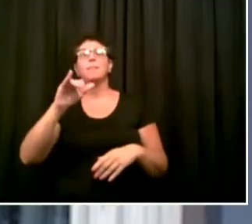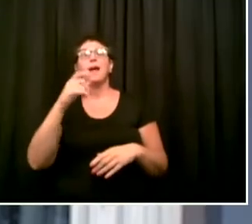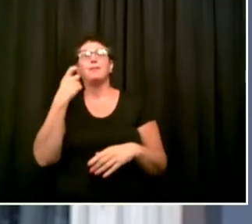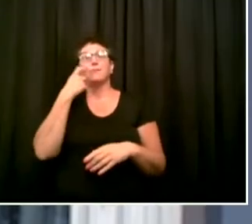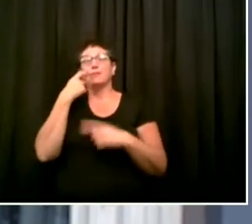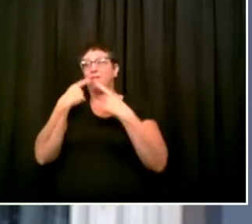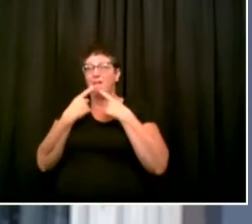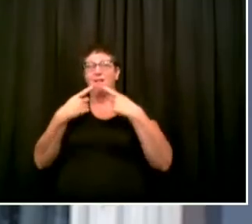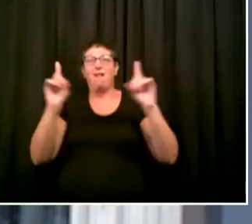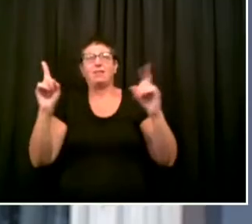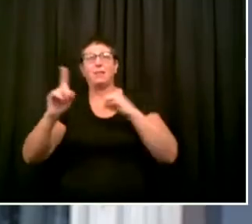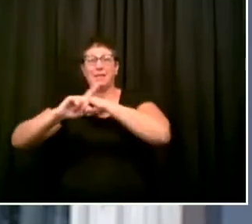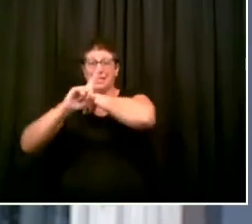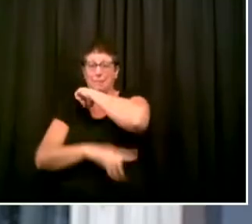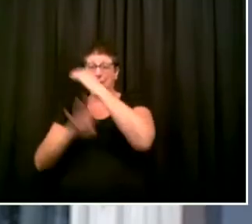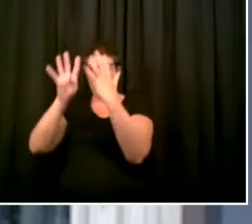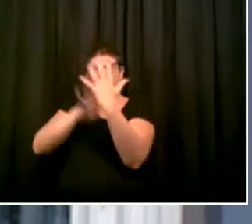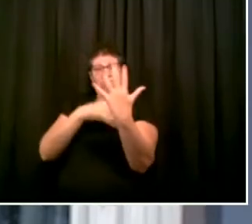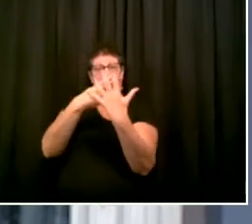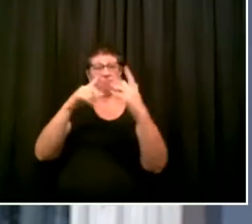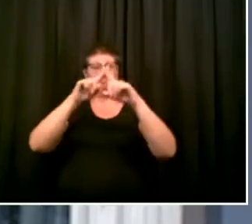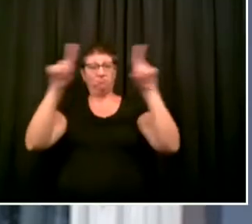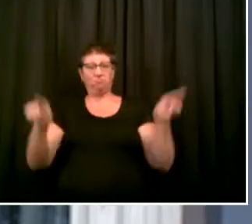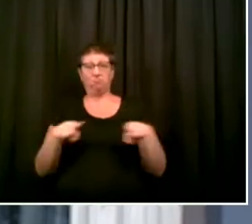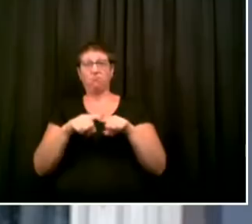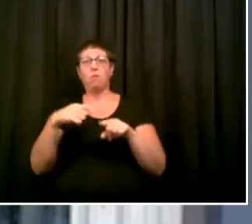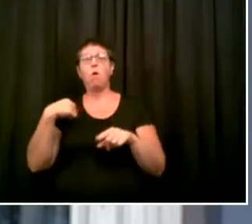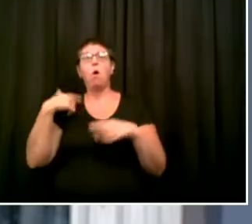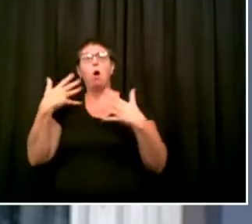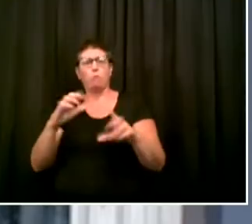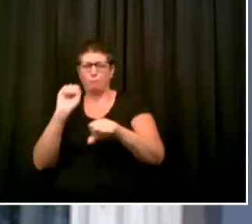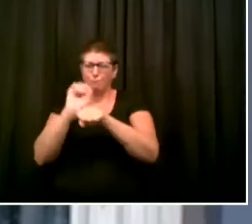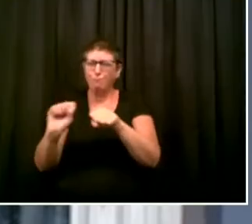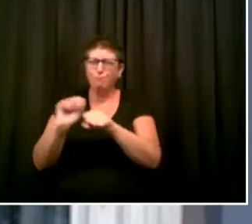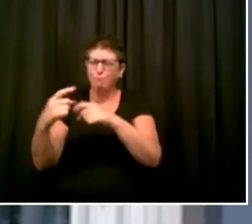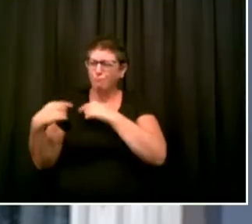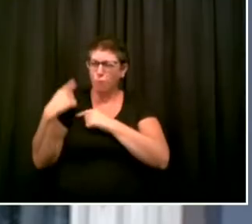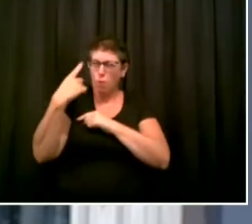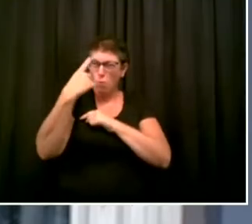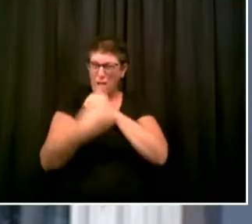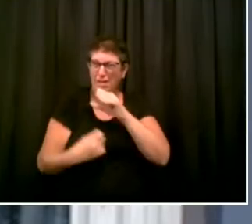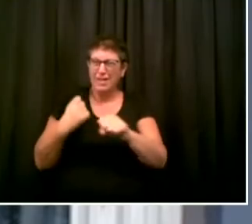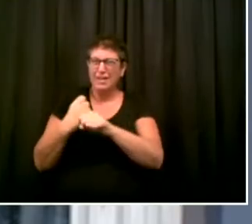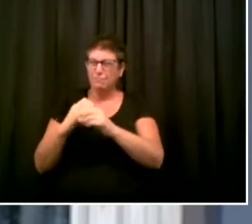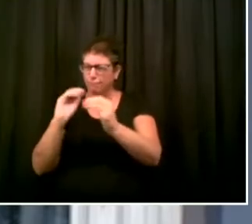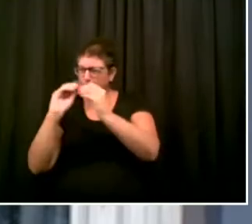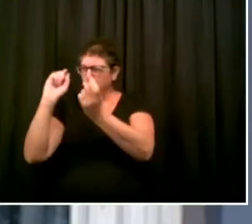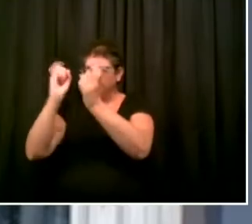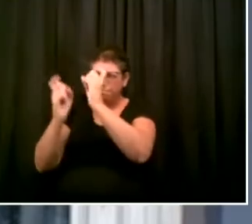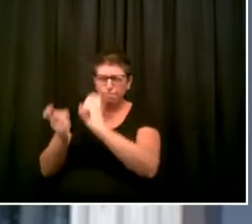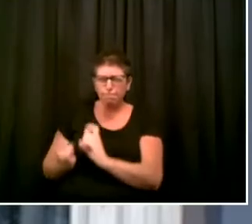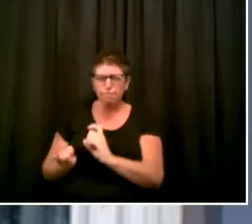FOR APPROXIMATELY 12 MONTHS NOW. IT WENT ONLINE TODAY. I ENCOURAGE EVERYONE TO GO TO THE NYPD OUTWARD FACING WEBSITE, AND YOU